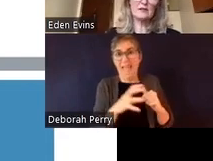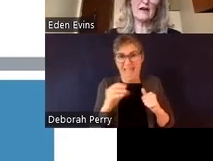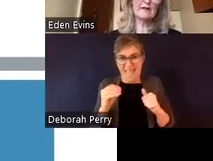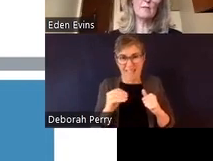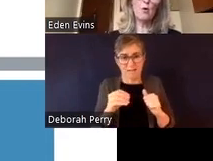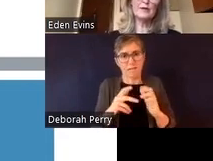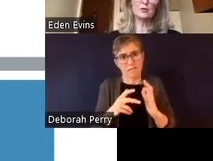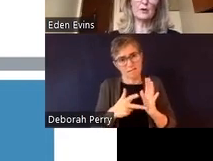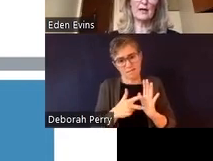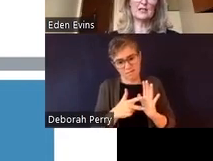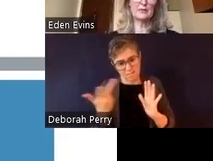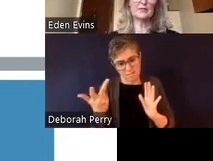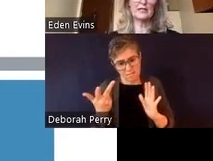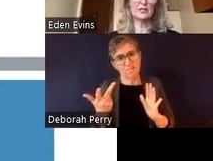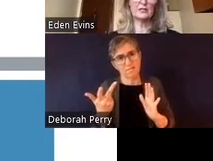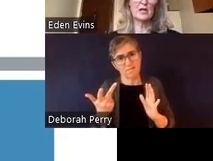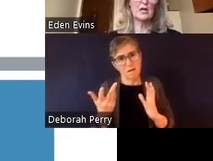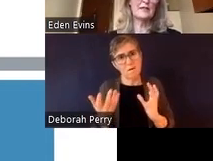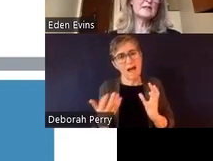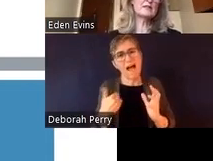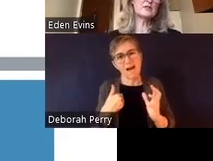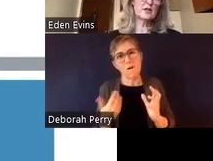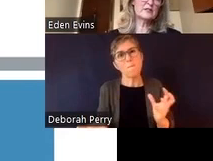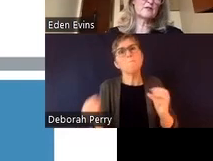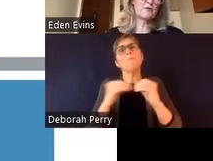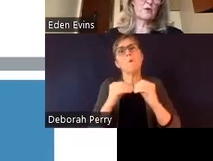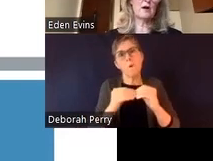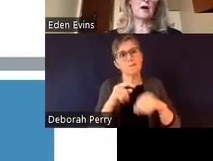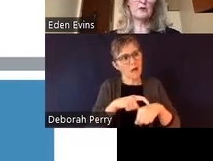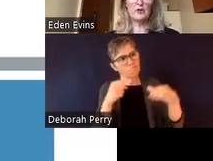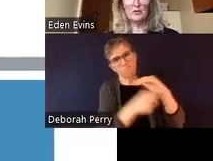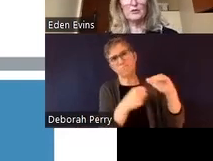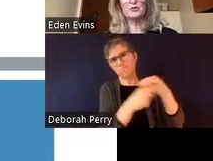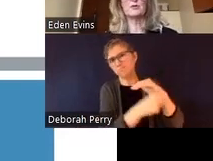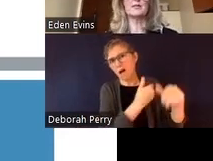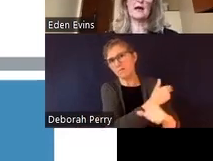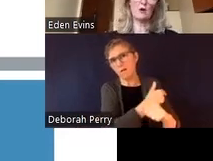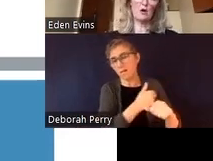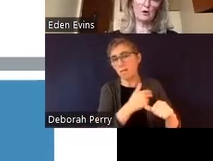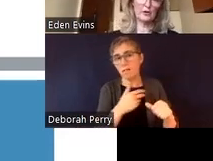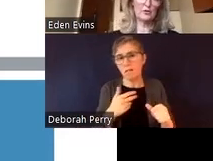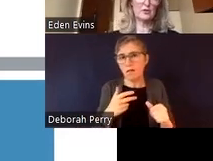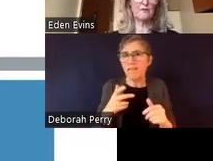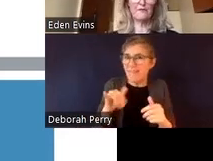of having more than 20 hospitalizations. And this is adjusted for other drug use, risky alcohol use,